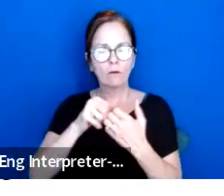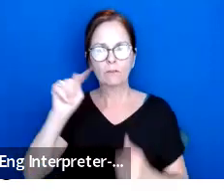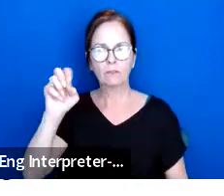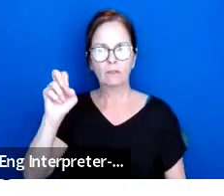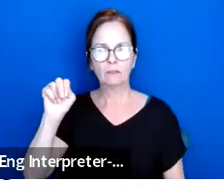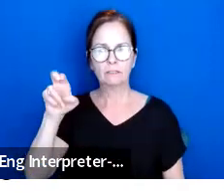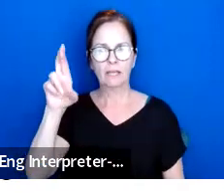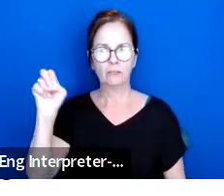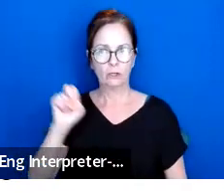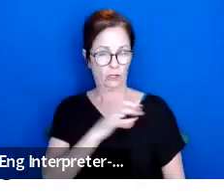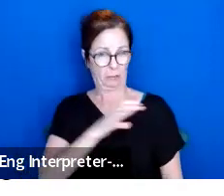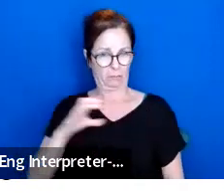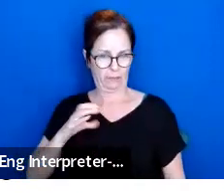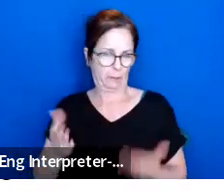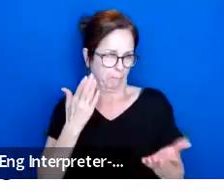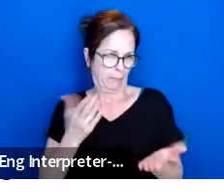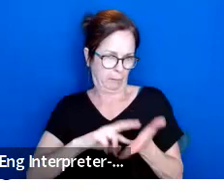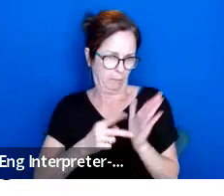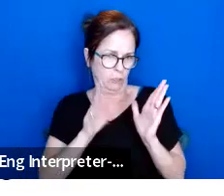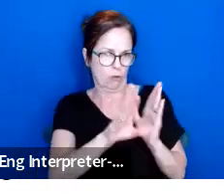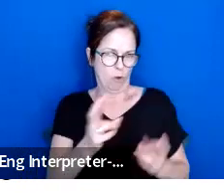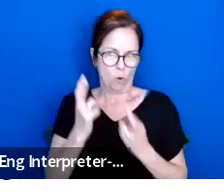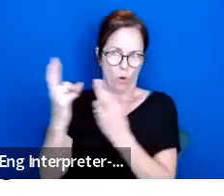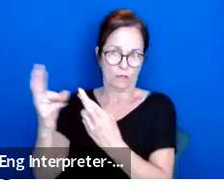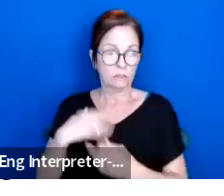And so you're looking at, did they? Is there continuity?